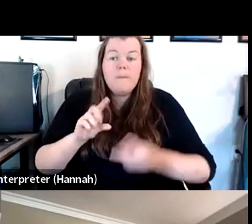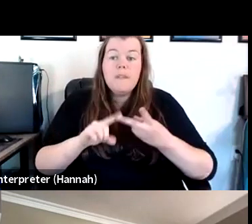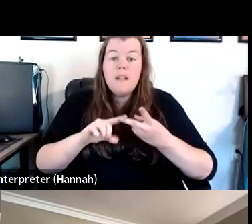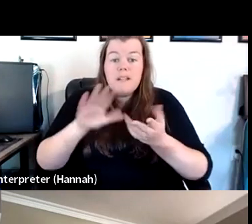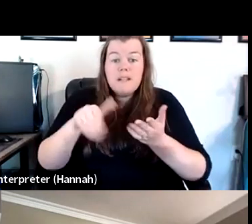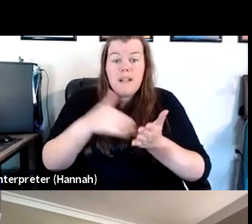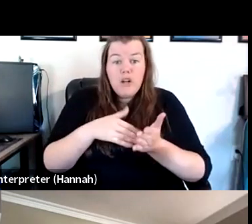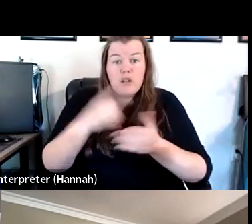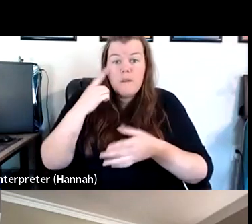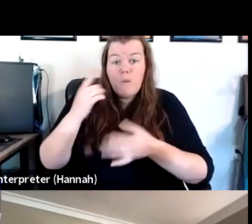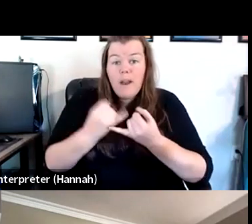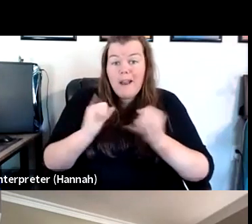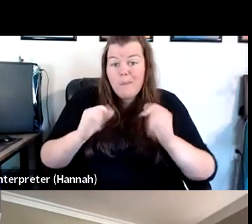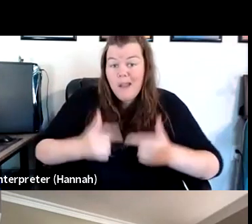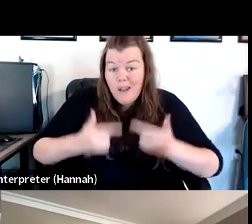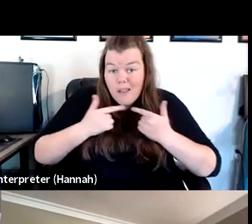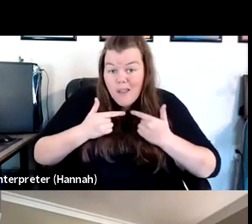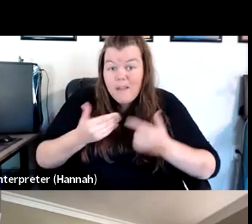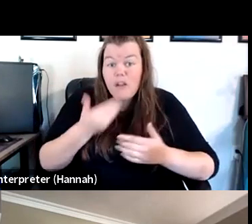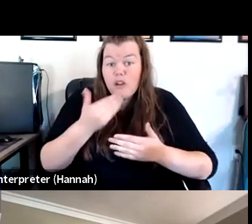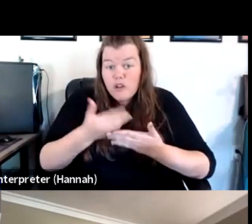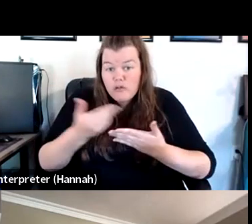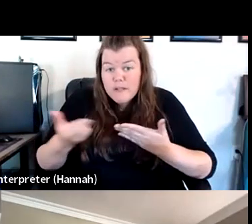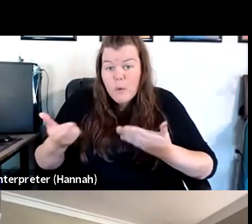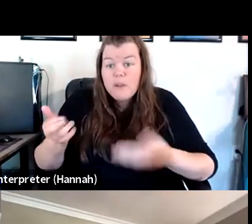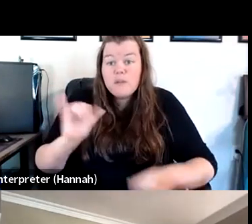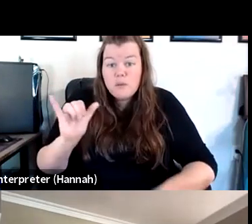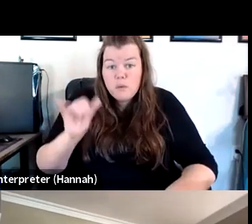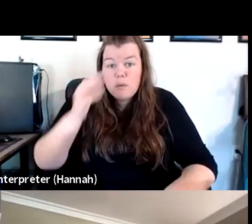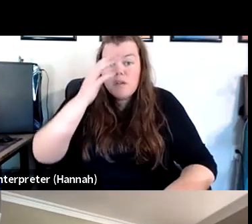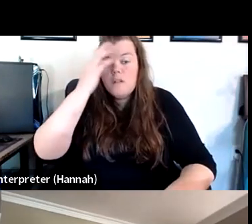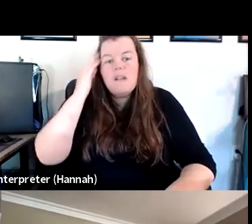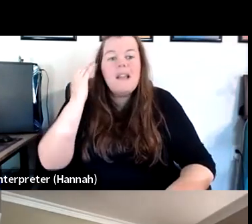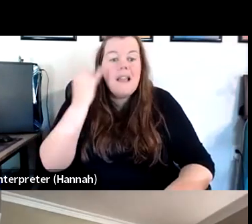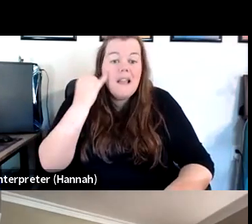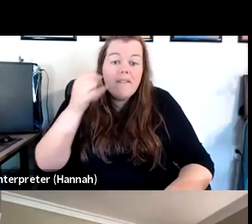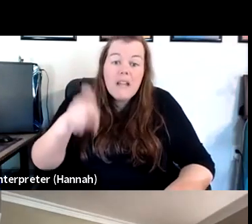are uh typically good resources for that um but but if they need maybe some kind of higher level